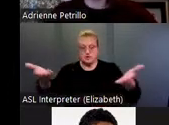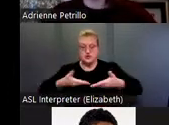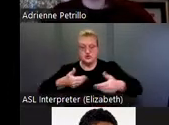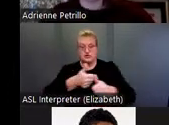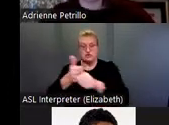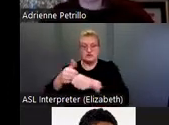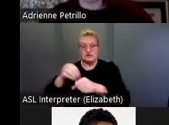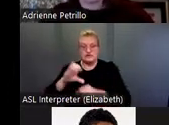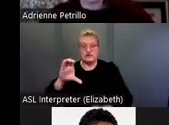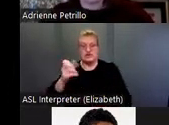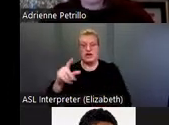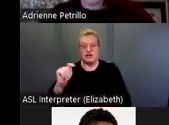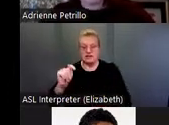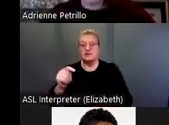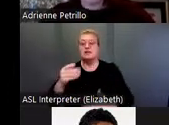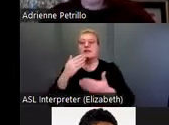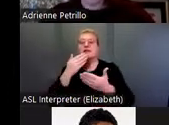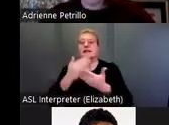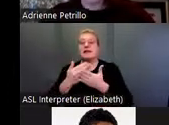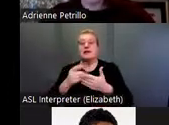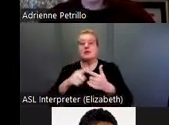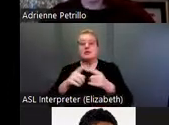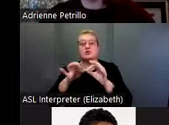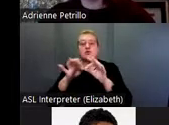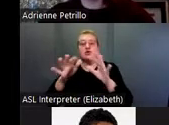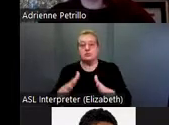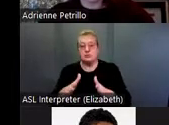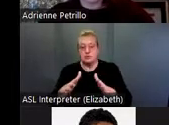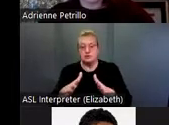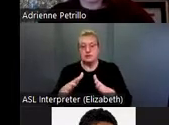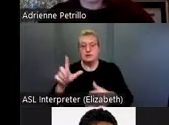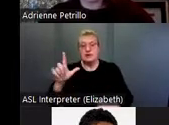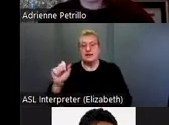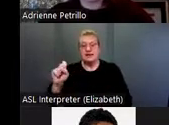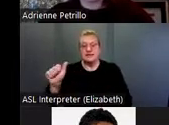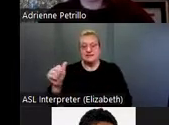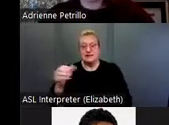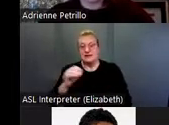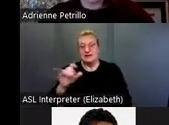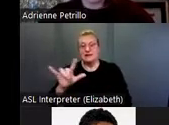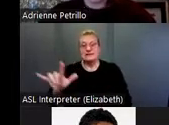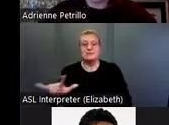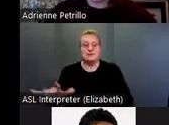I also want to thank our ASL interpreters today, Lisa Gentile and Elizabeth Nadolski.